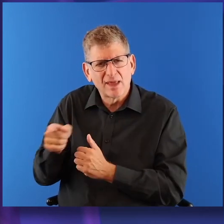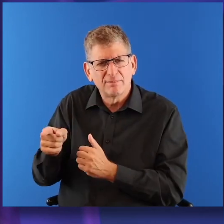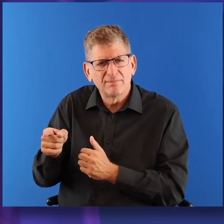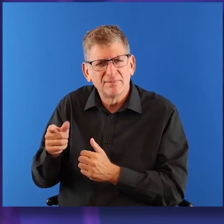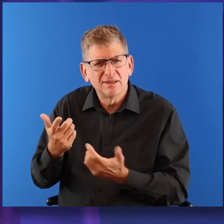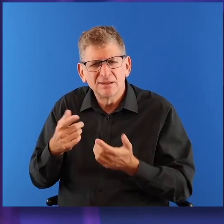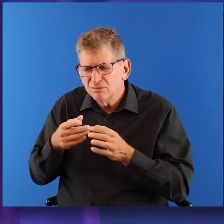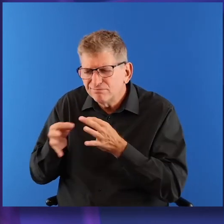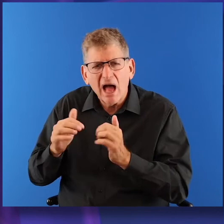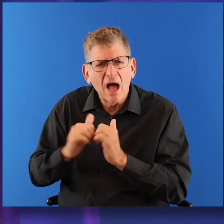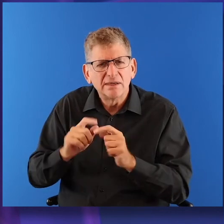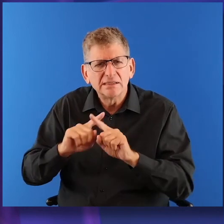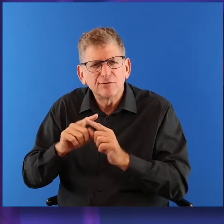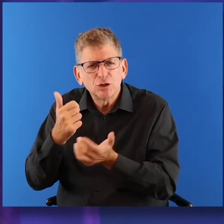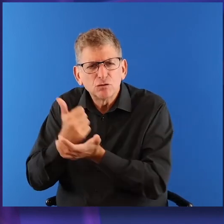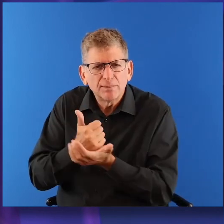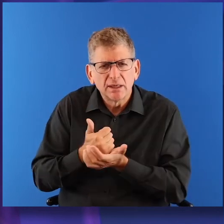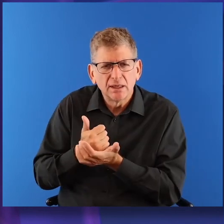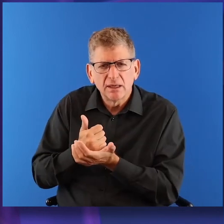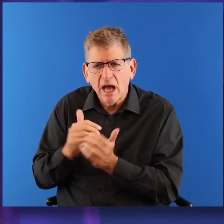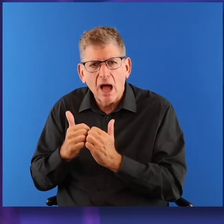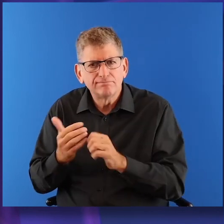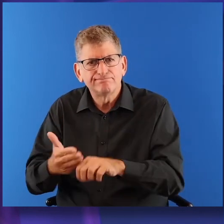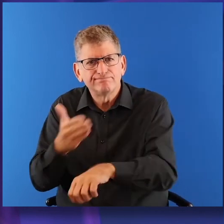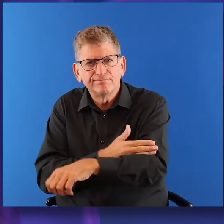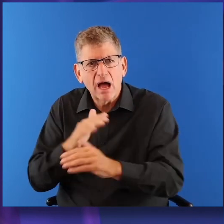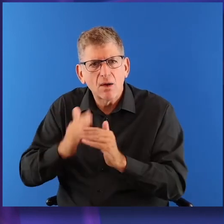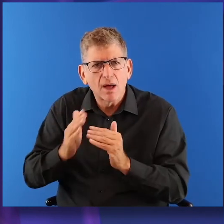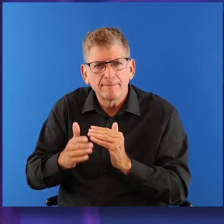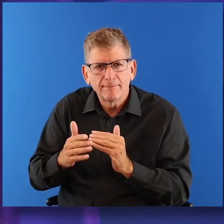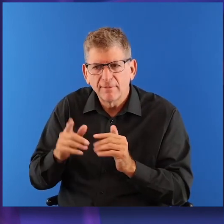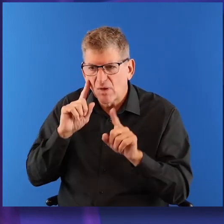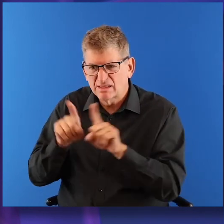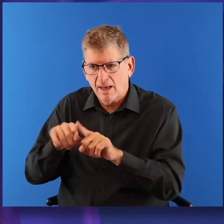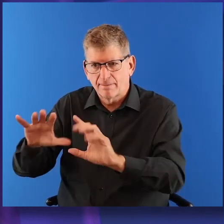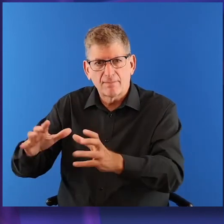have led and improved outcomes for similar populations.